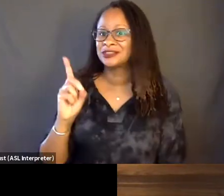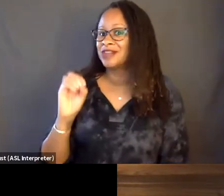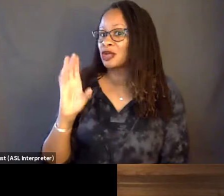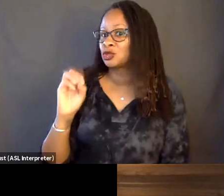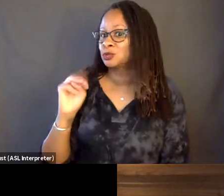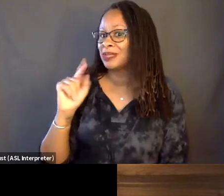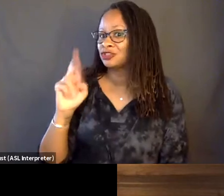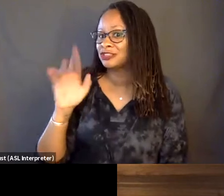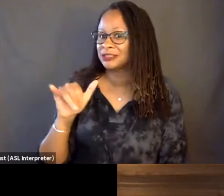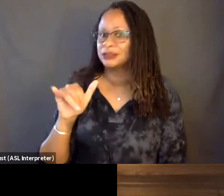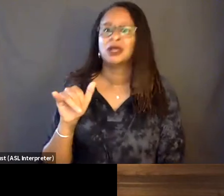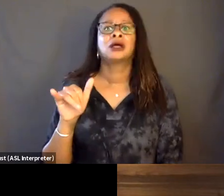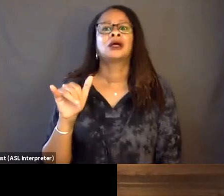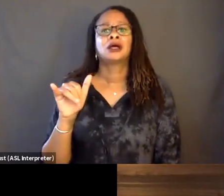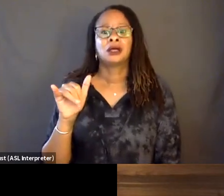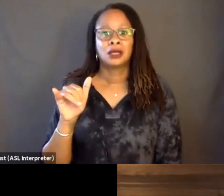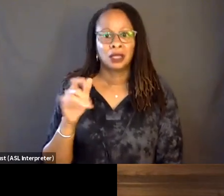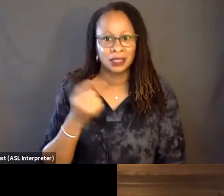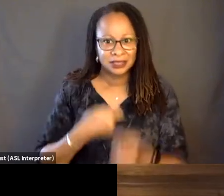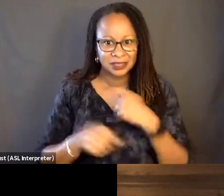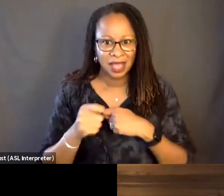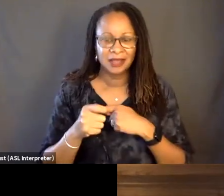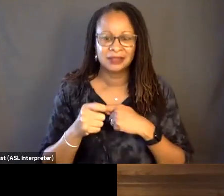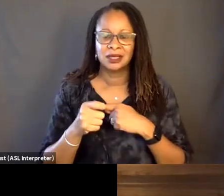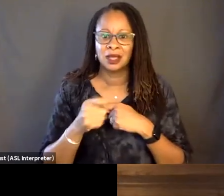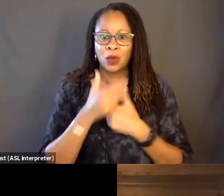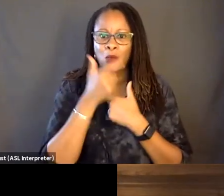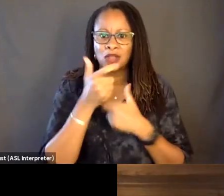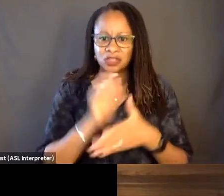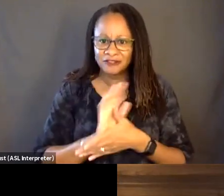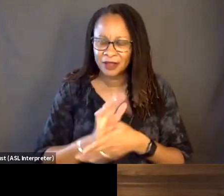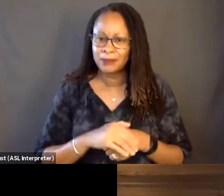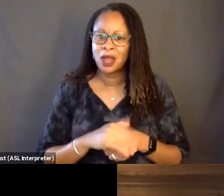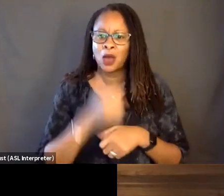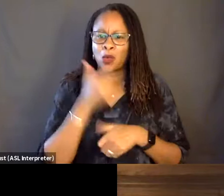but instead that they're watching a film, they're watching a piece of cinema.